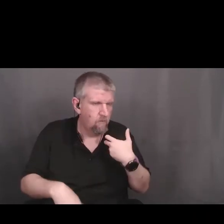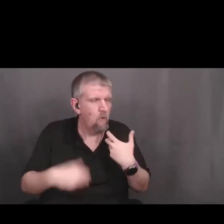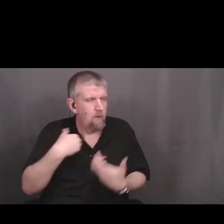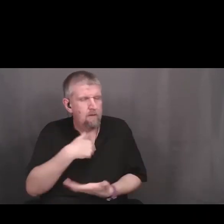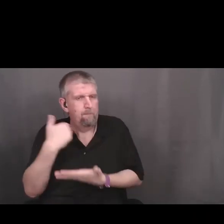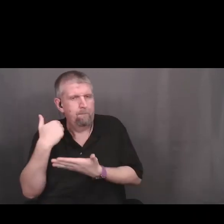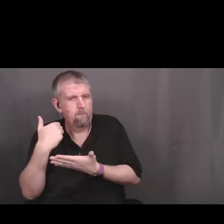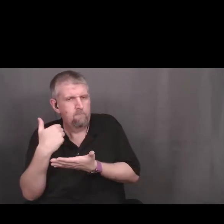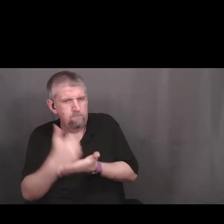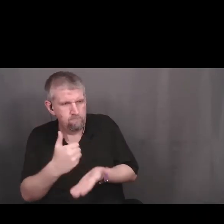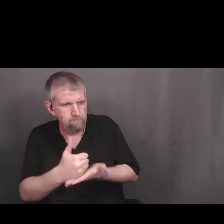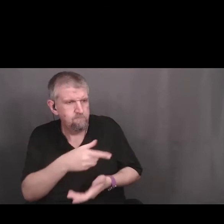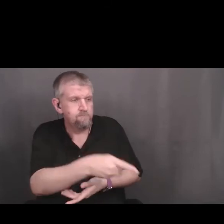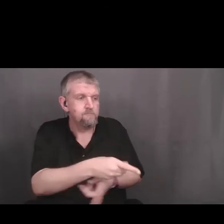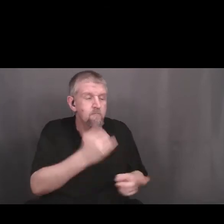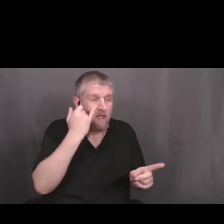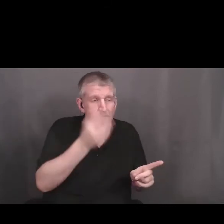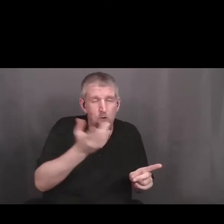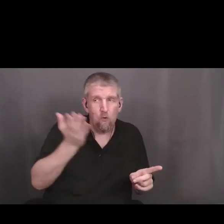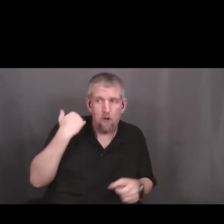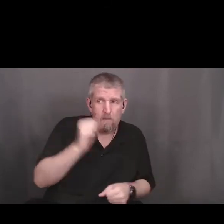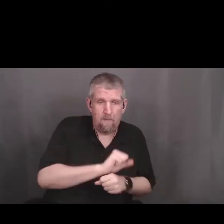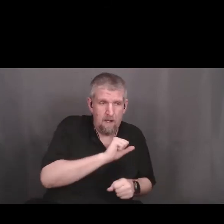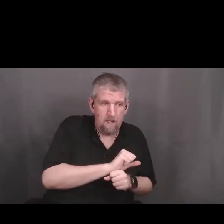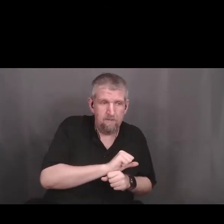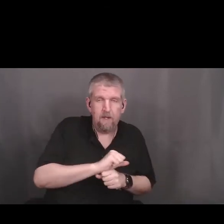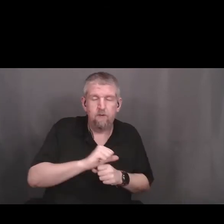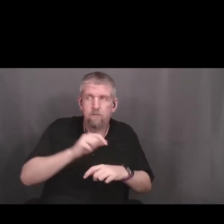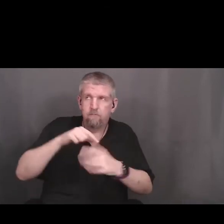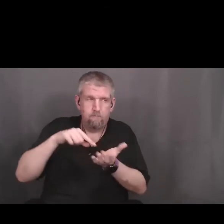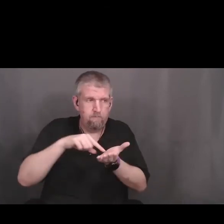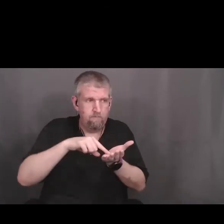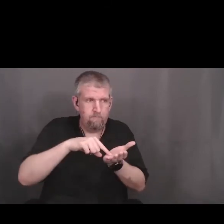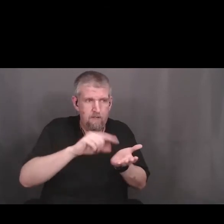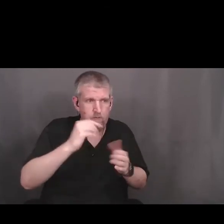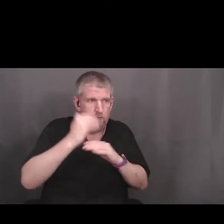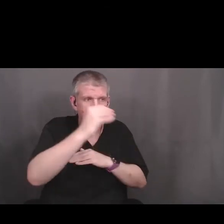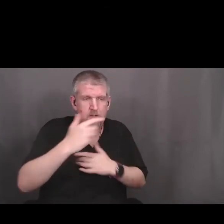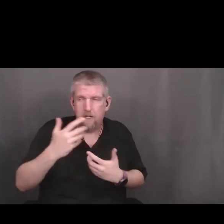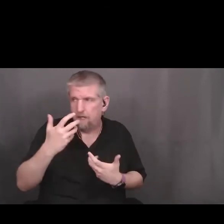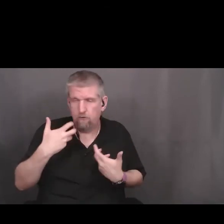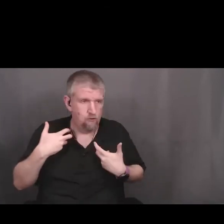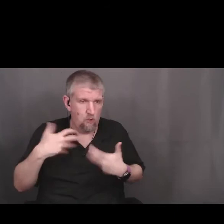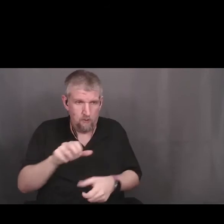If you've worked in the past and you're receiving an overpayment right now, but you aren't interested in working, that we are unable to assist with,